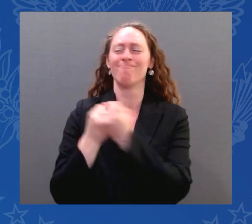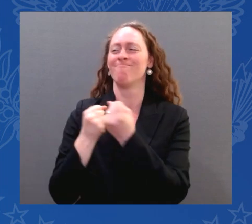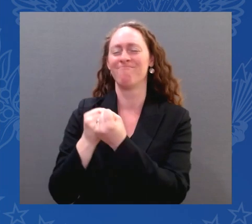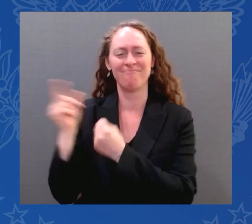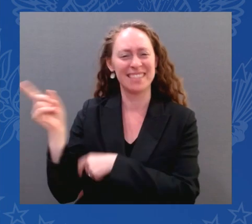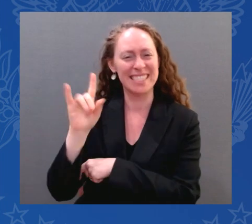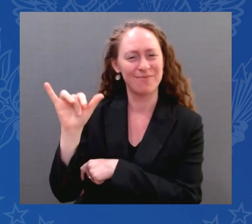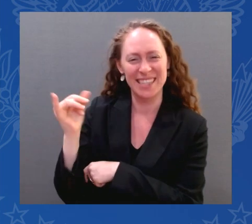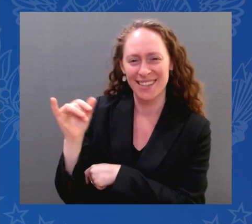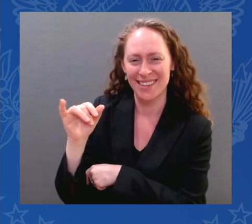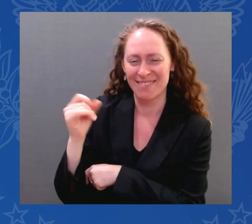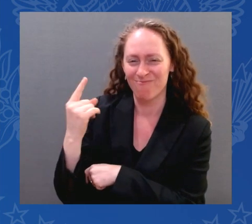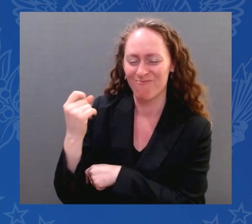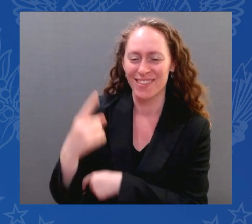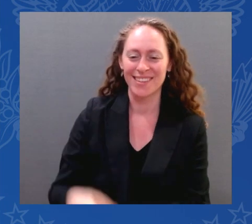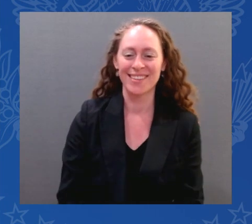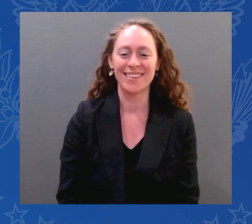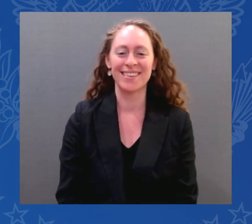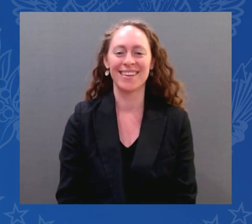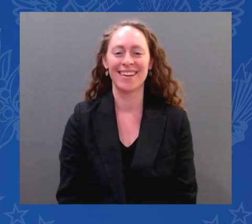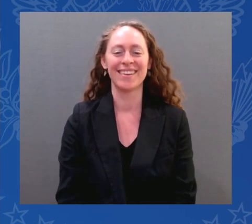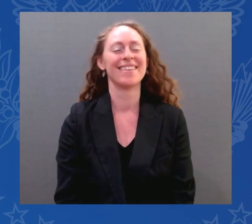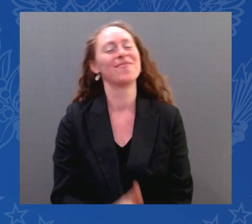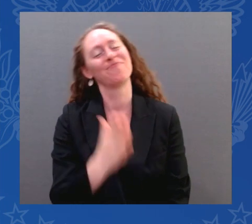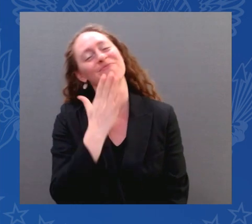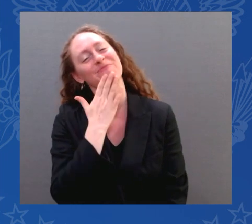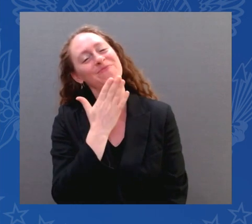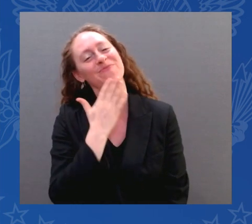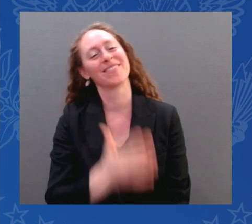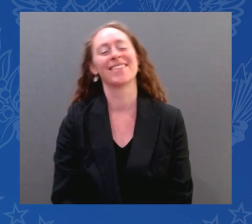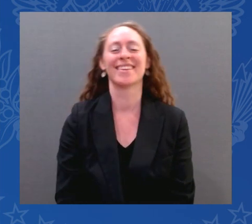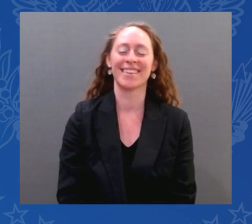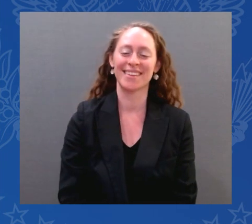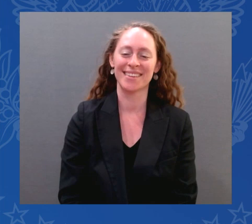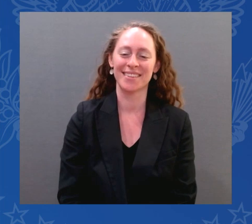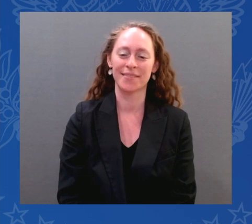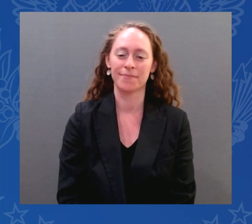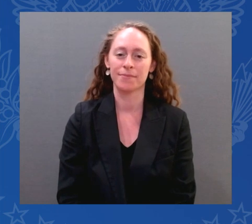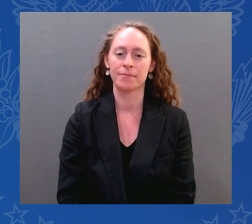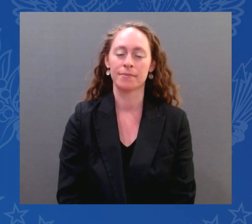Vincent Duvall: Thank you, Mr. President. Our farmers and ranchers, like many other Americans,